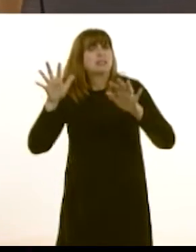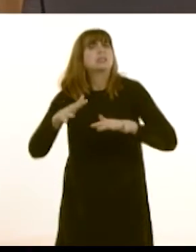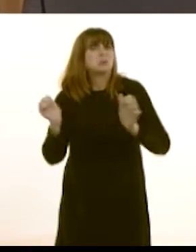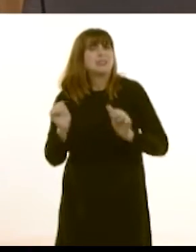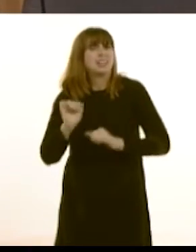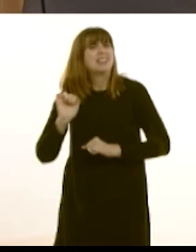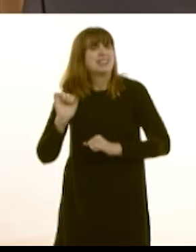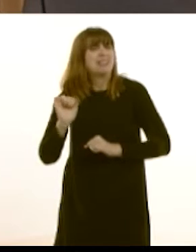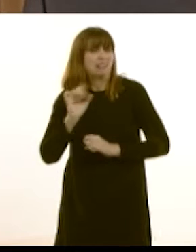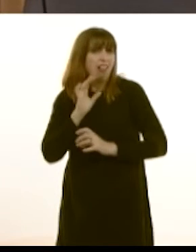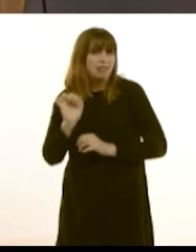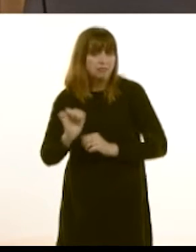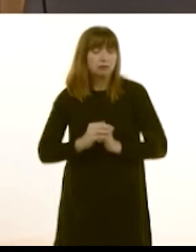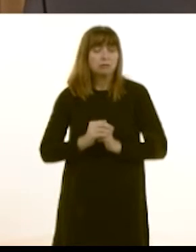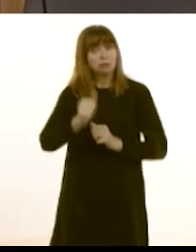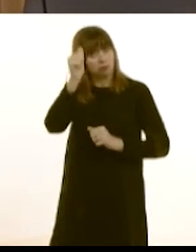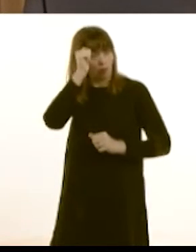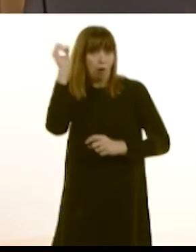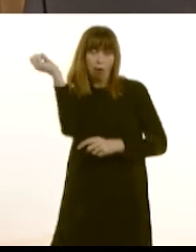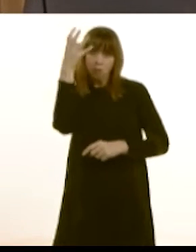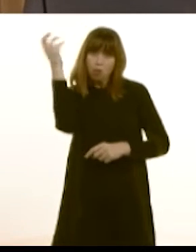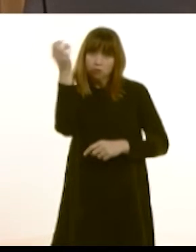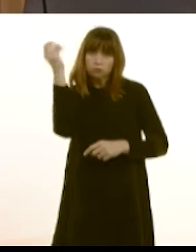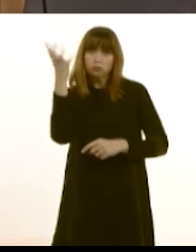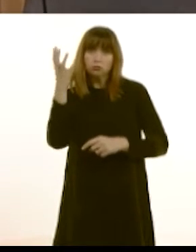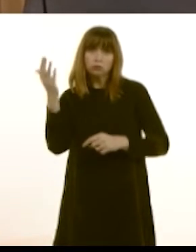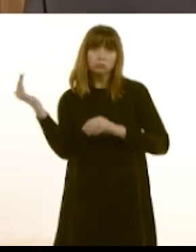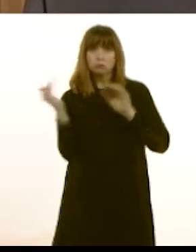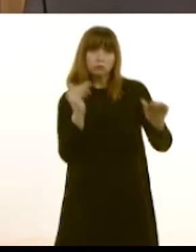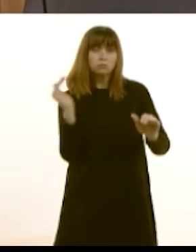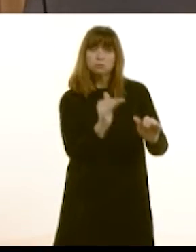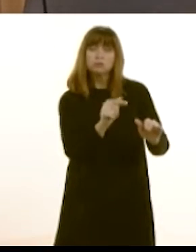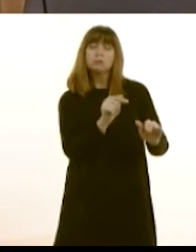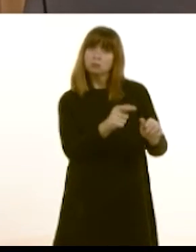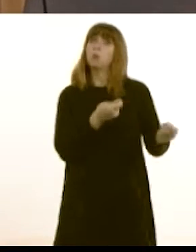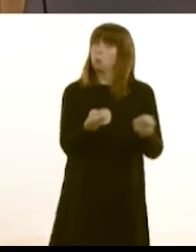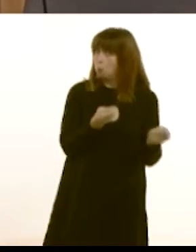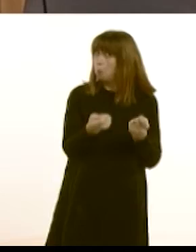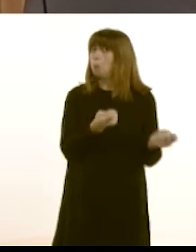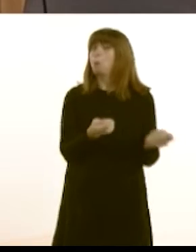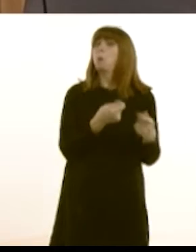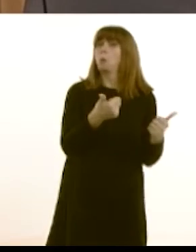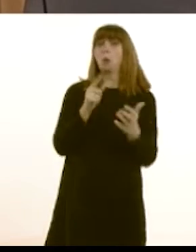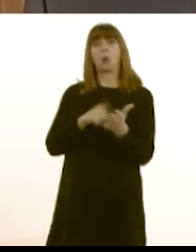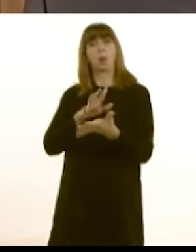But, despite those pressures, we know that the ambulance service and, indeed, the local health boards, have managed, and weíre confident that the plans that theyíve put in place